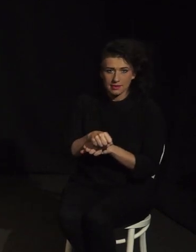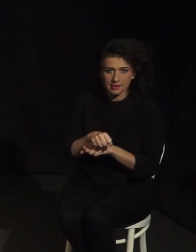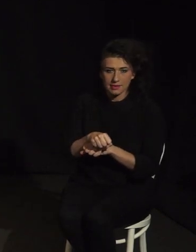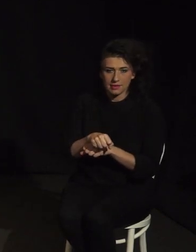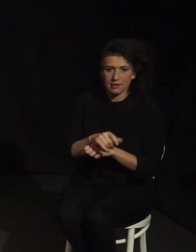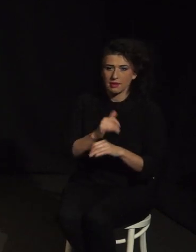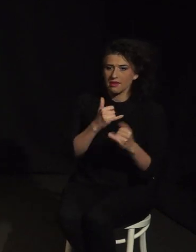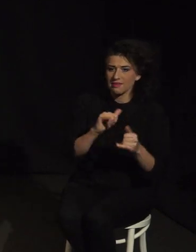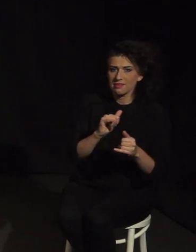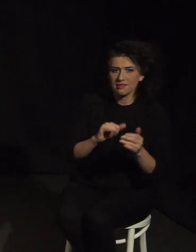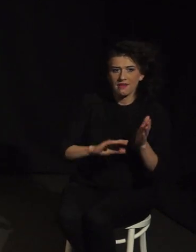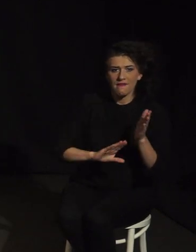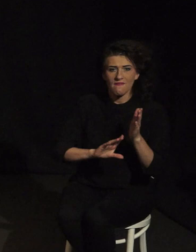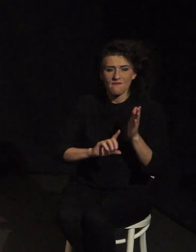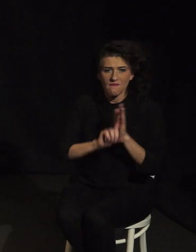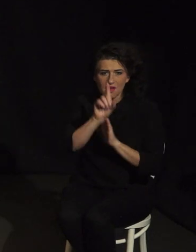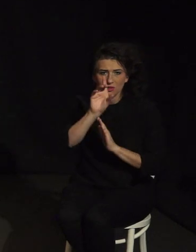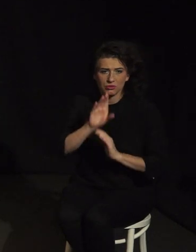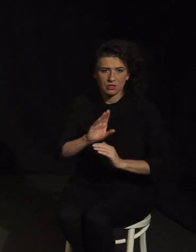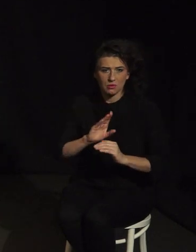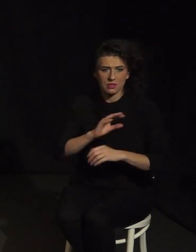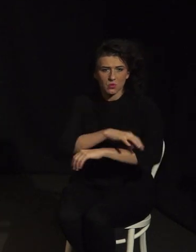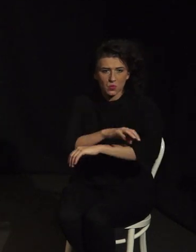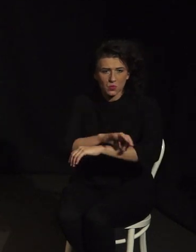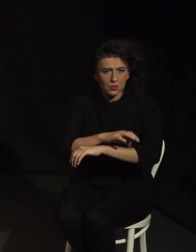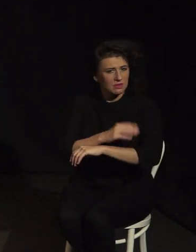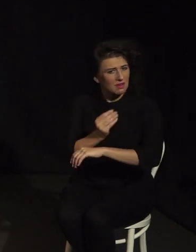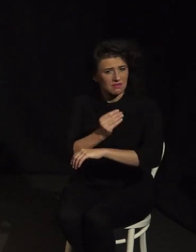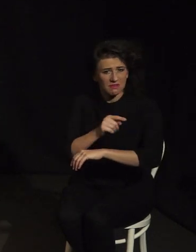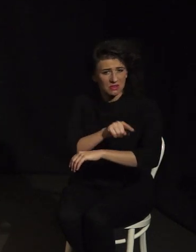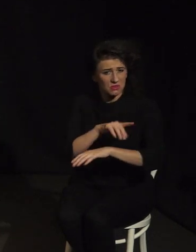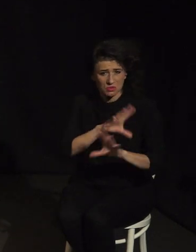which is not enough in our profession,